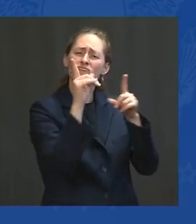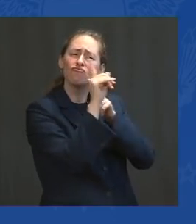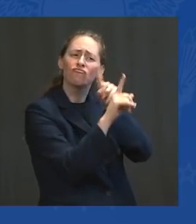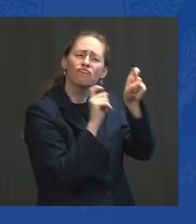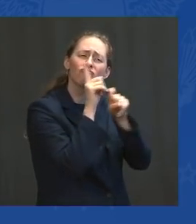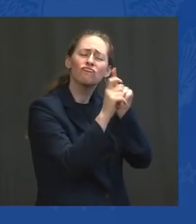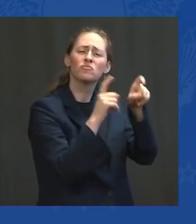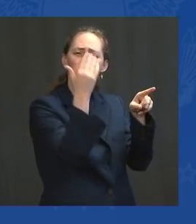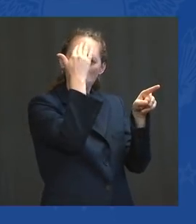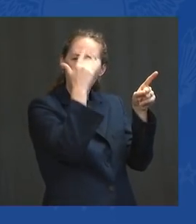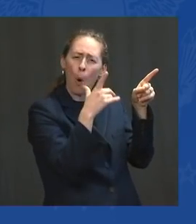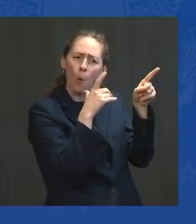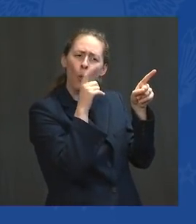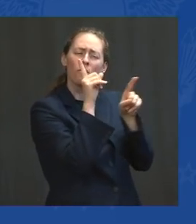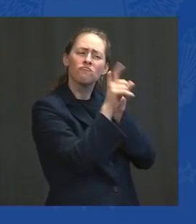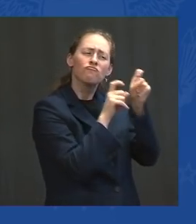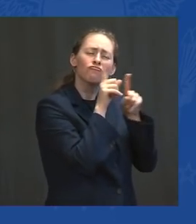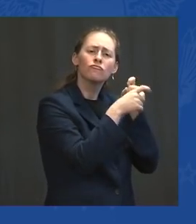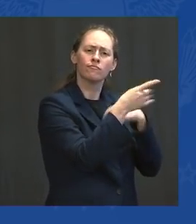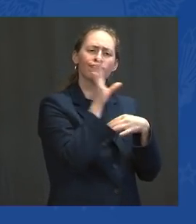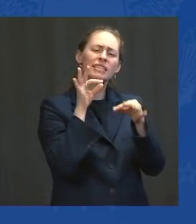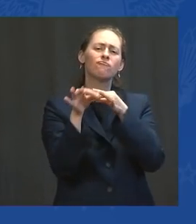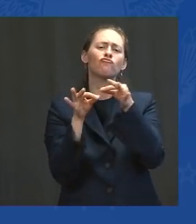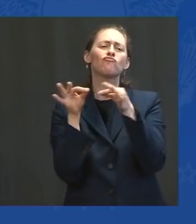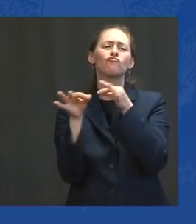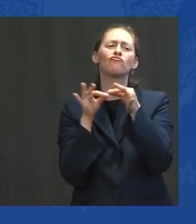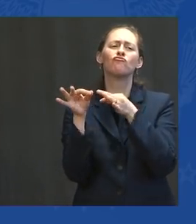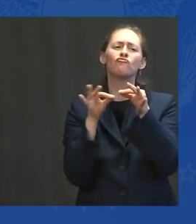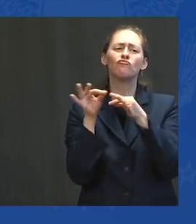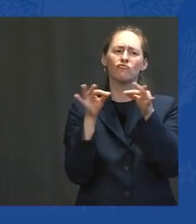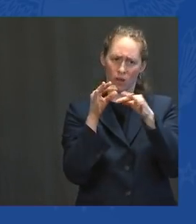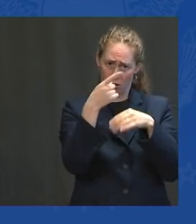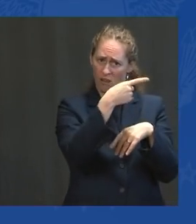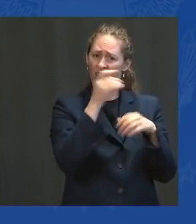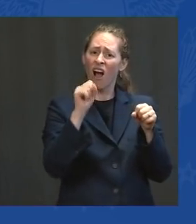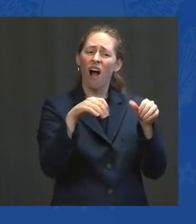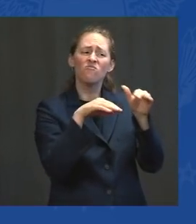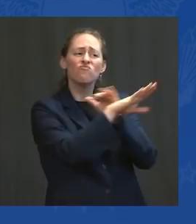These locations overwhelmingly allow you to walk in without an appointment,